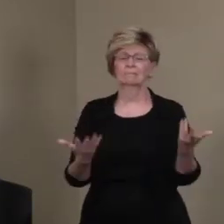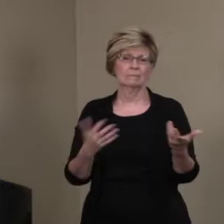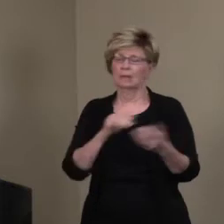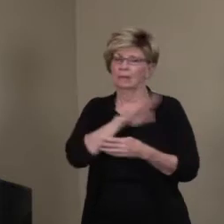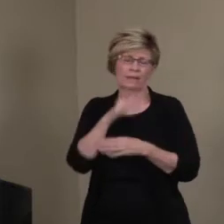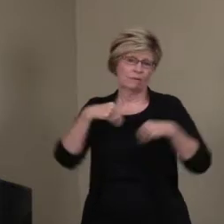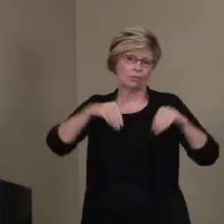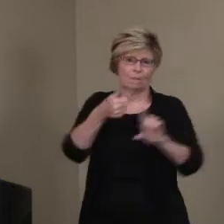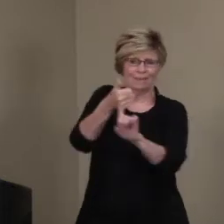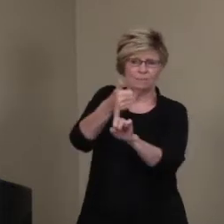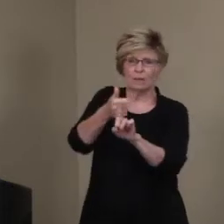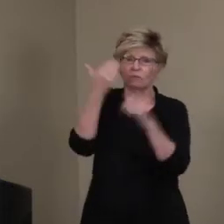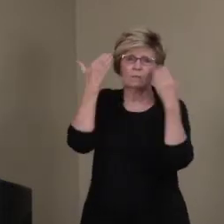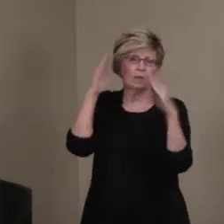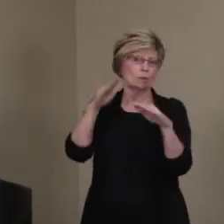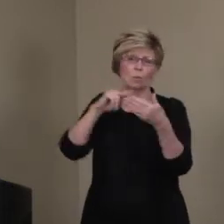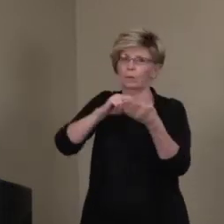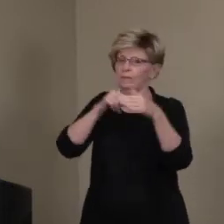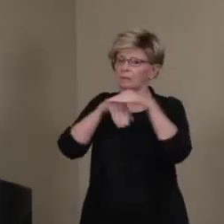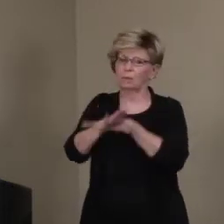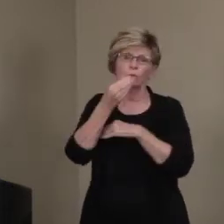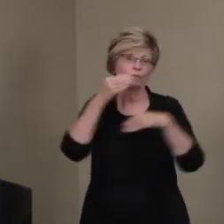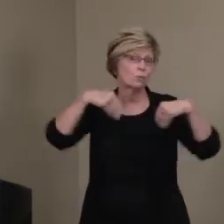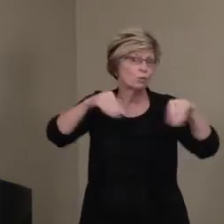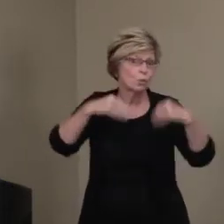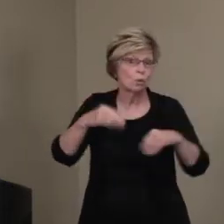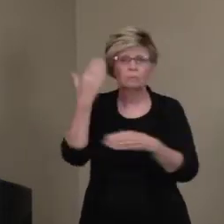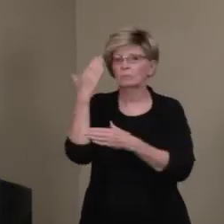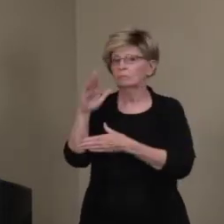purchasing for them and provided for them and so the students do not know how